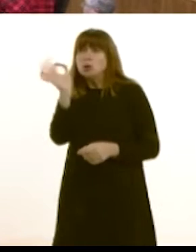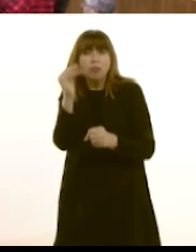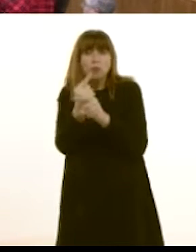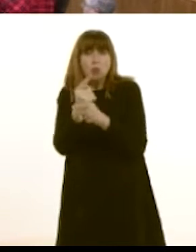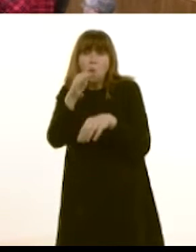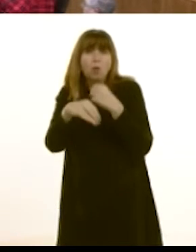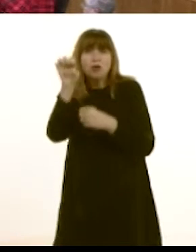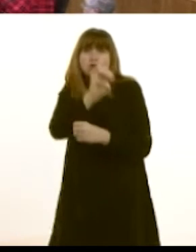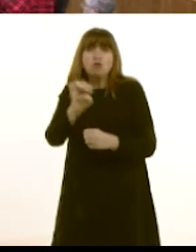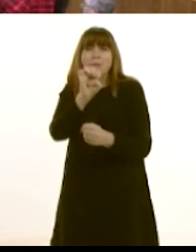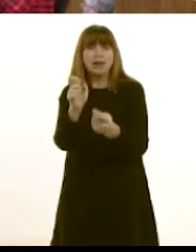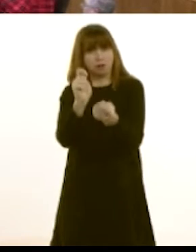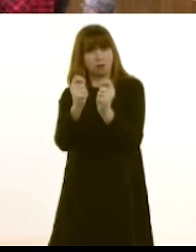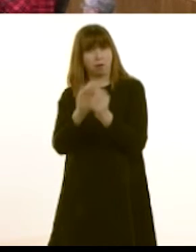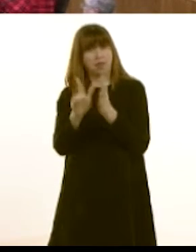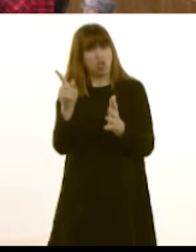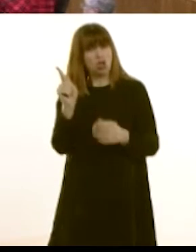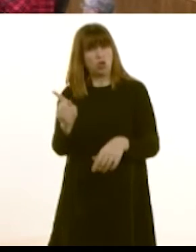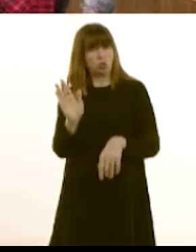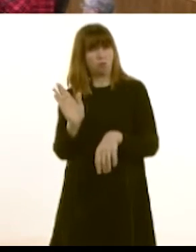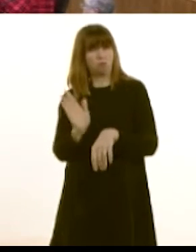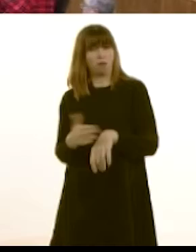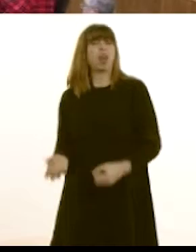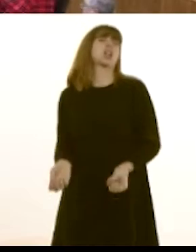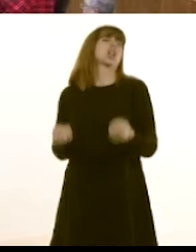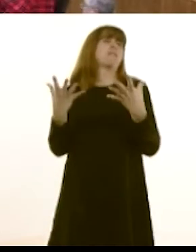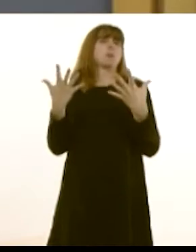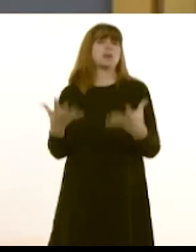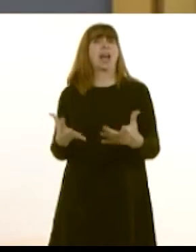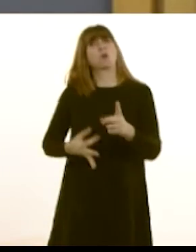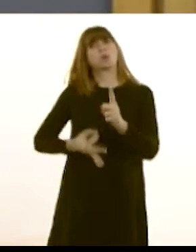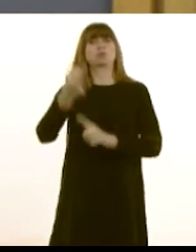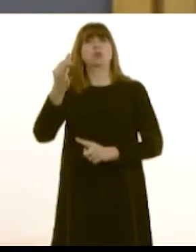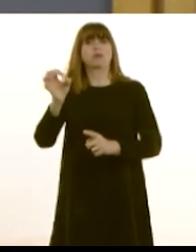Have you given up building a better Europe, just as youíve given up building a better Wales?